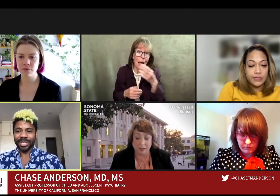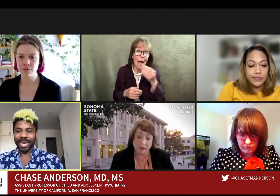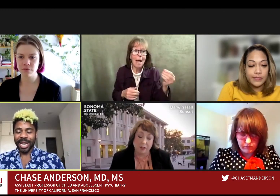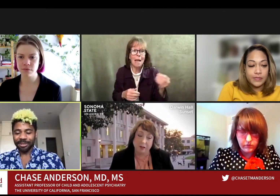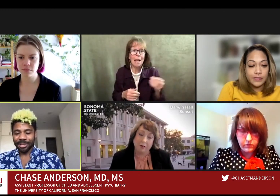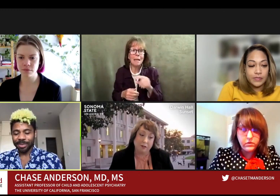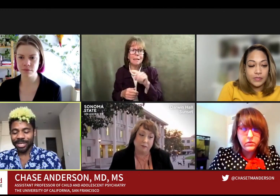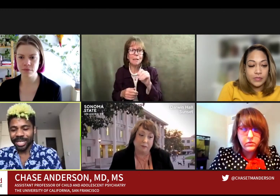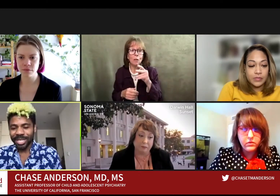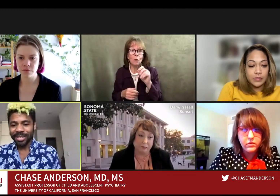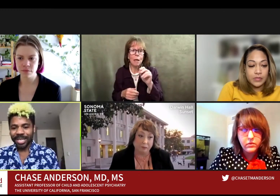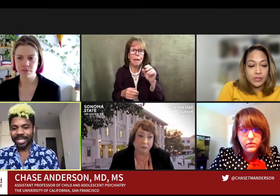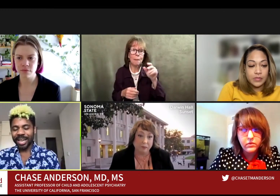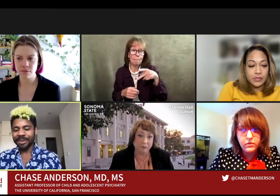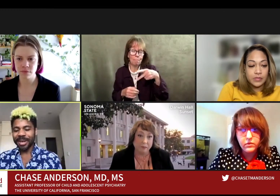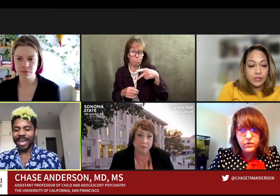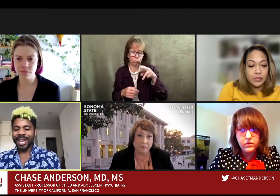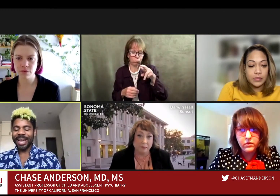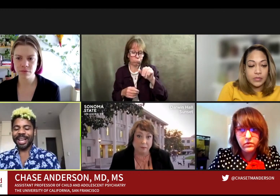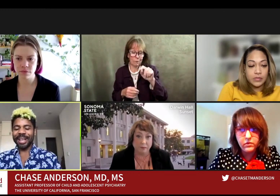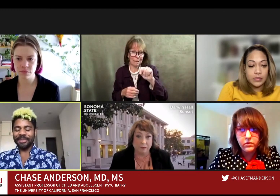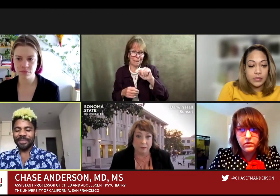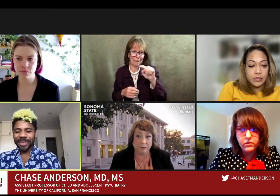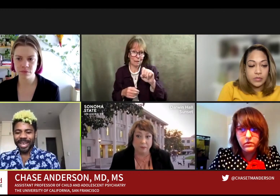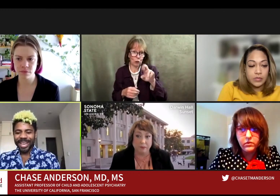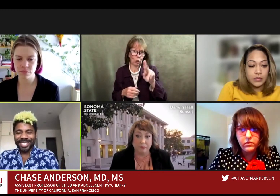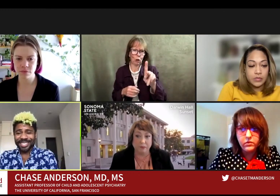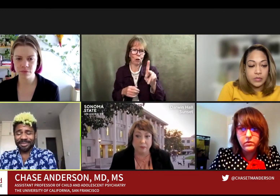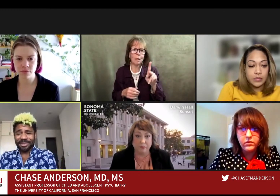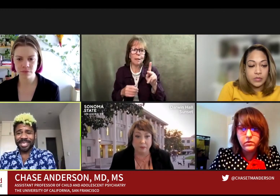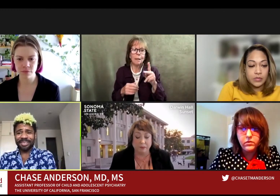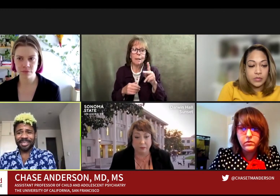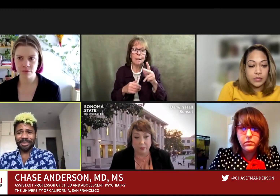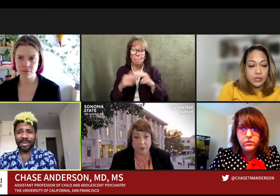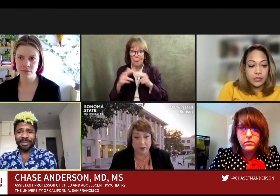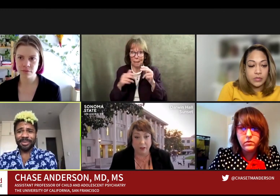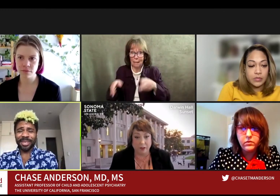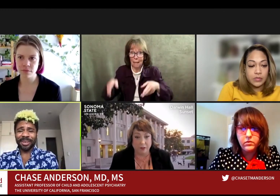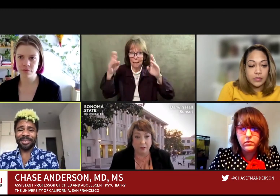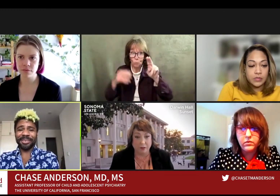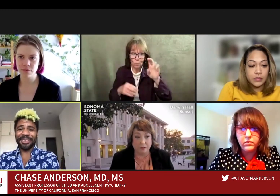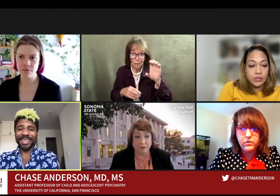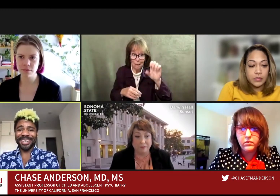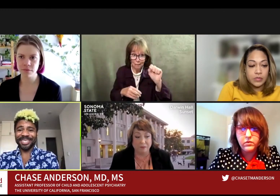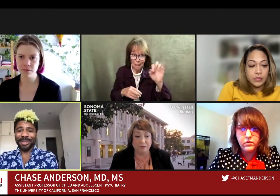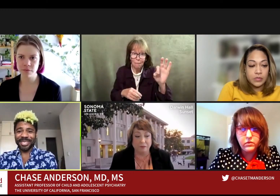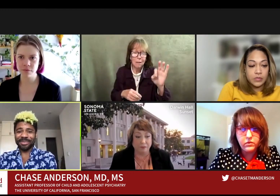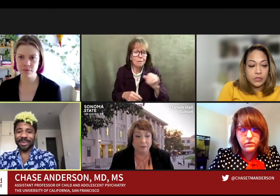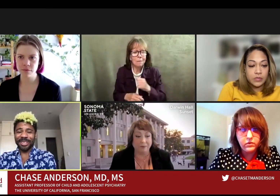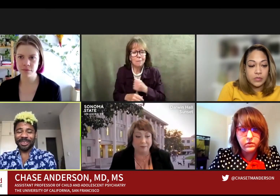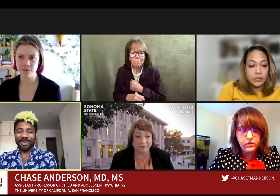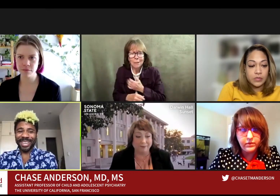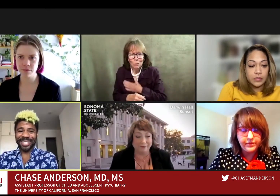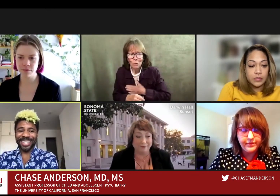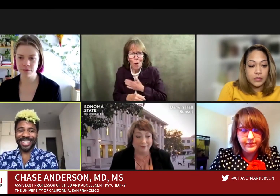which is our new psychiatry building at UCSF. And it's just really lovely to be with all of you, and especially my other panelists,